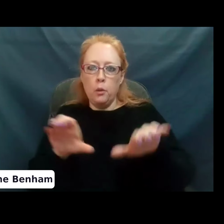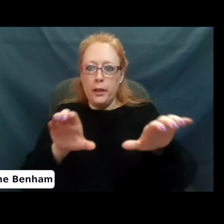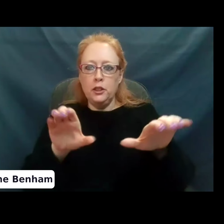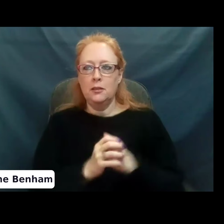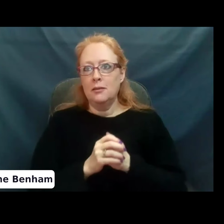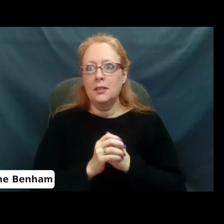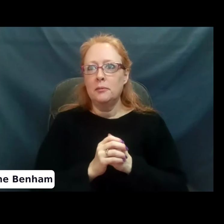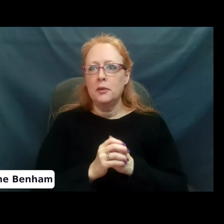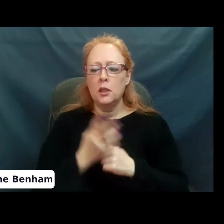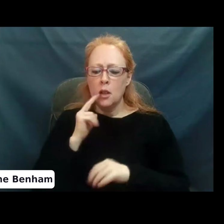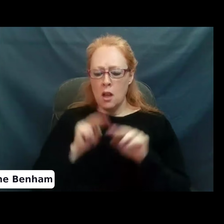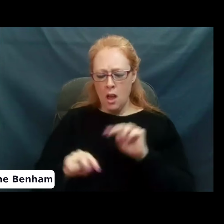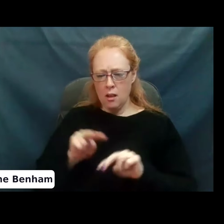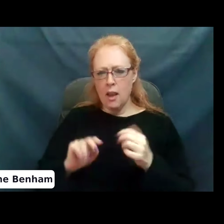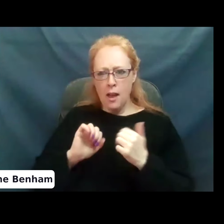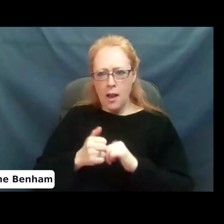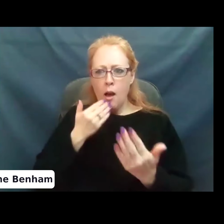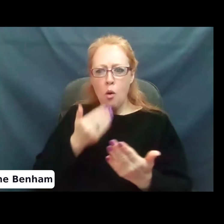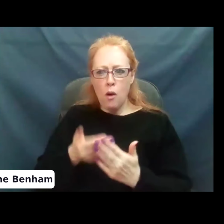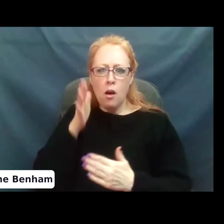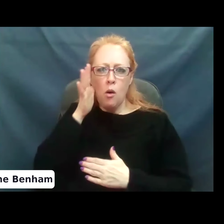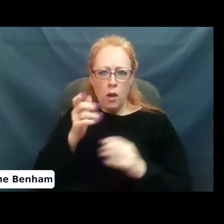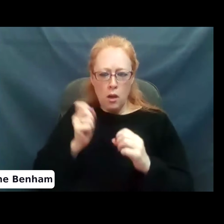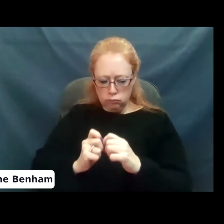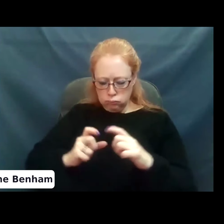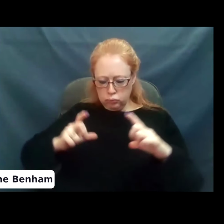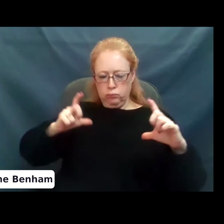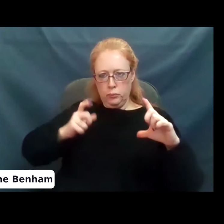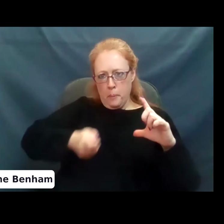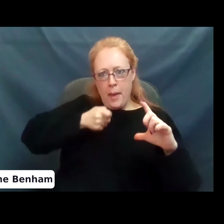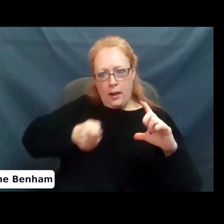Angie: So it would not even magnify well because the cards are super low contrast and font is decorative let's just say.